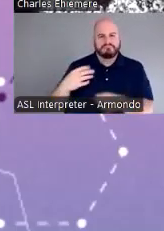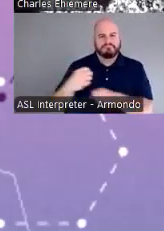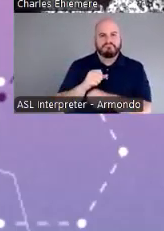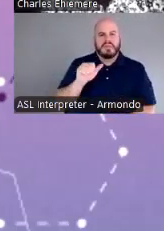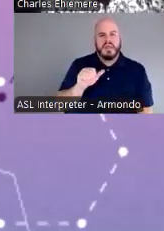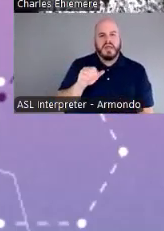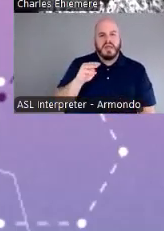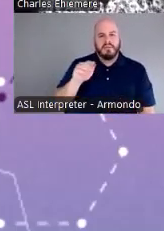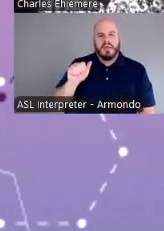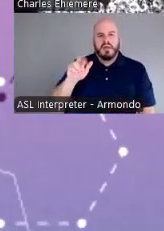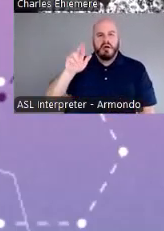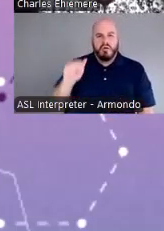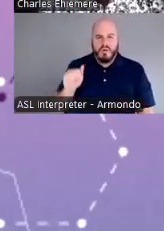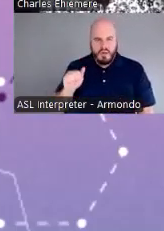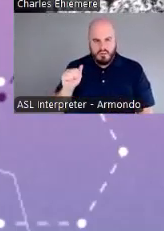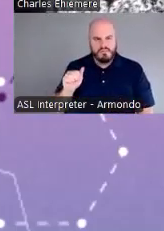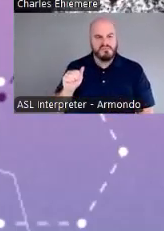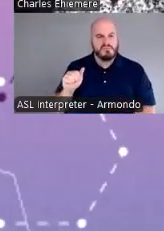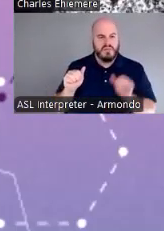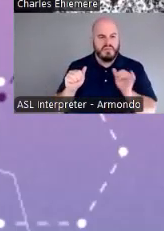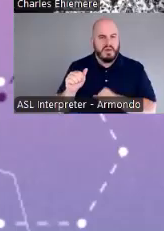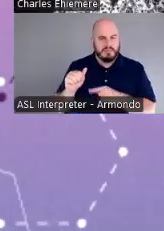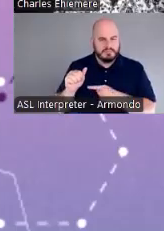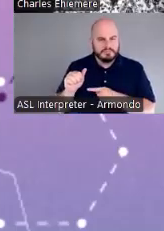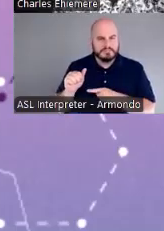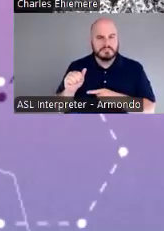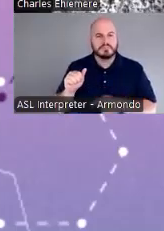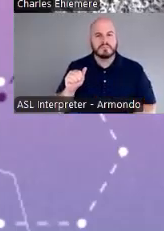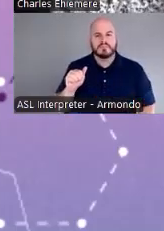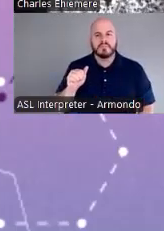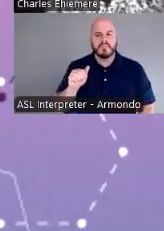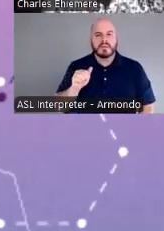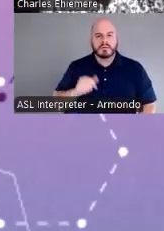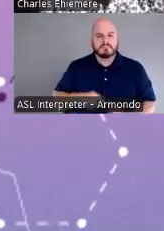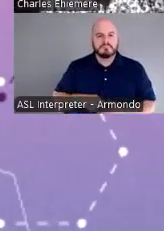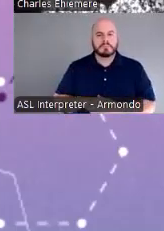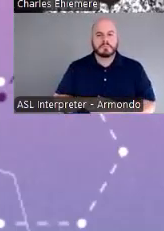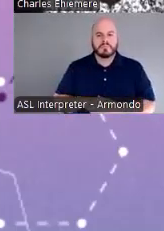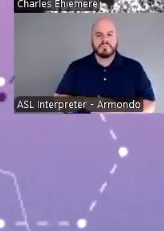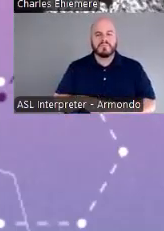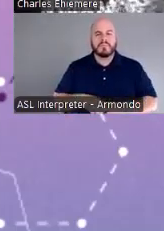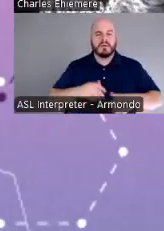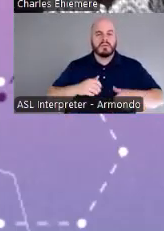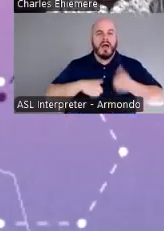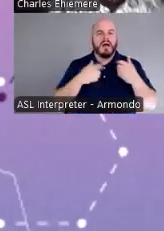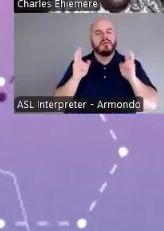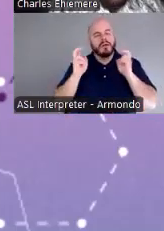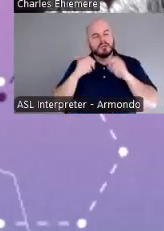assistance. So this AI-- while this was live, you can call into the AI, ask some questions.